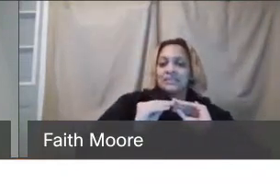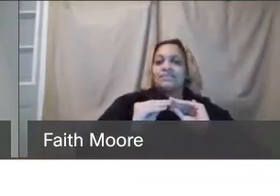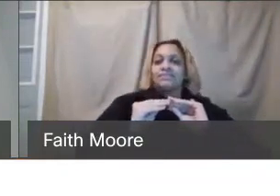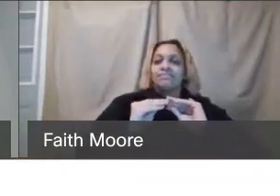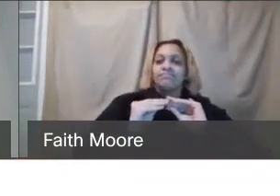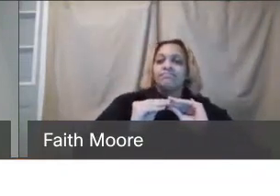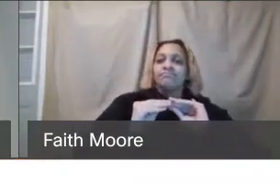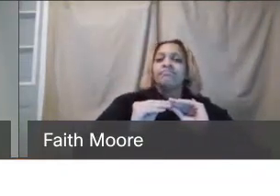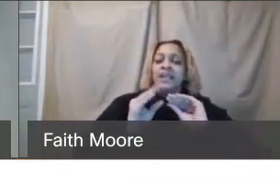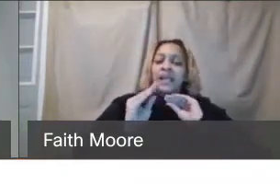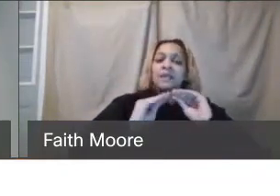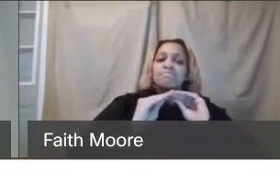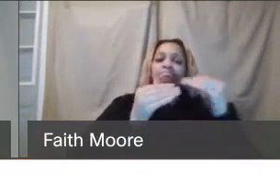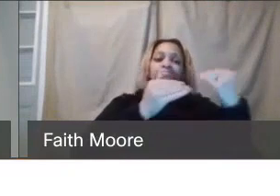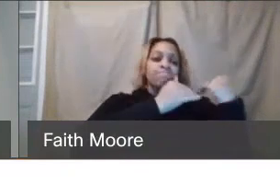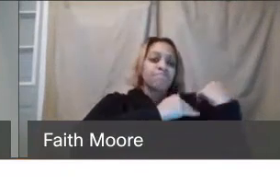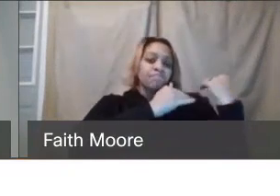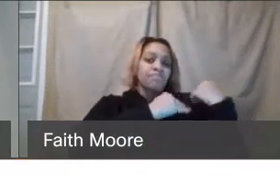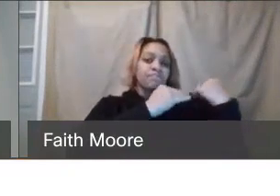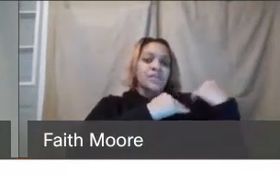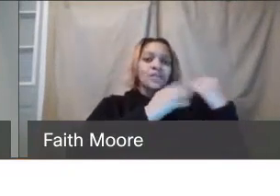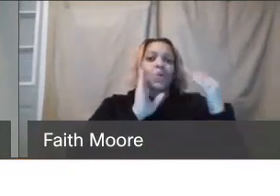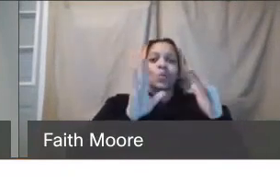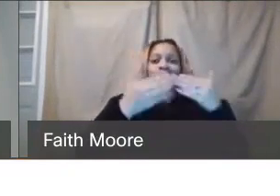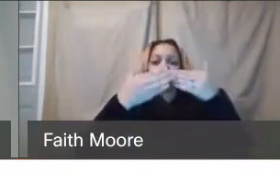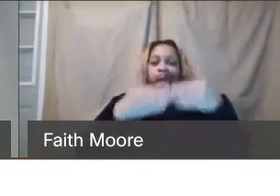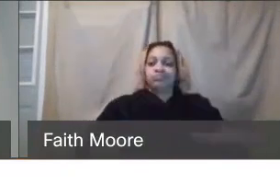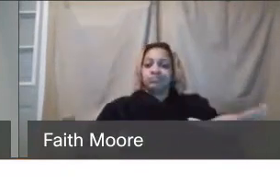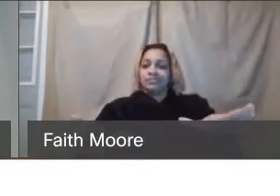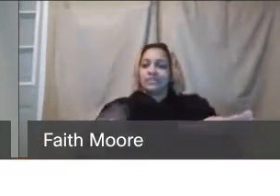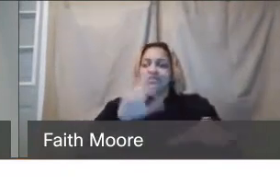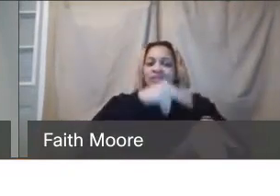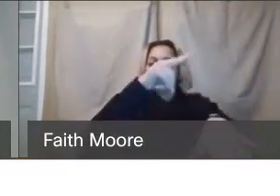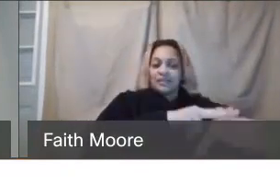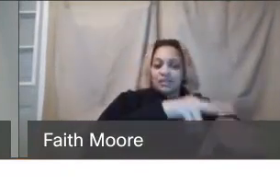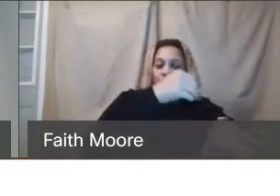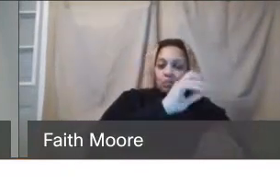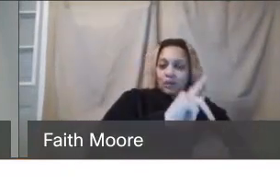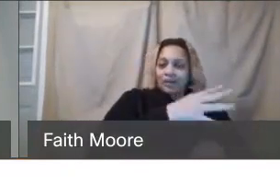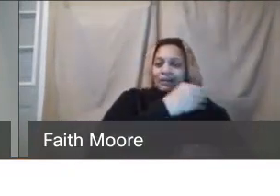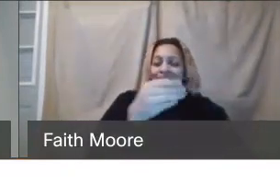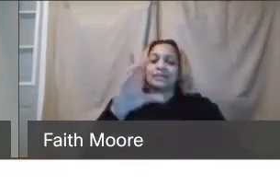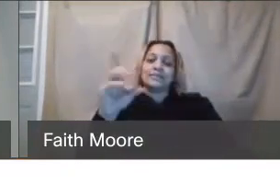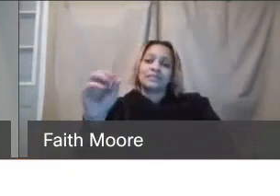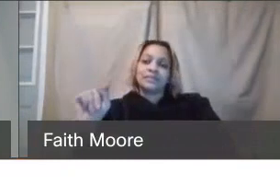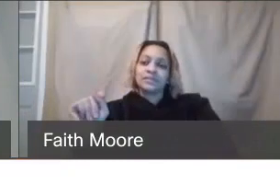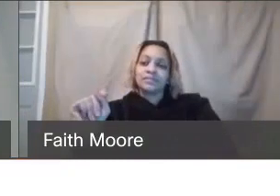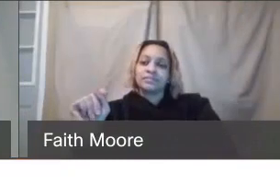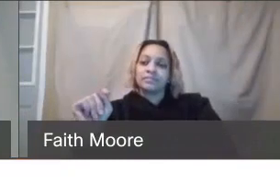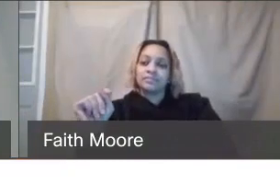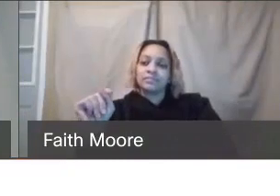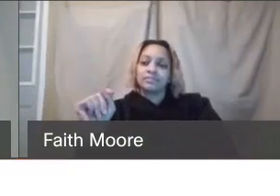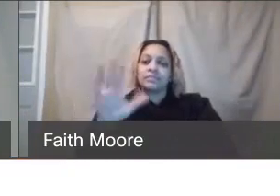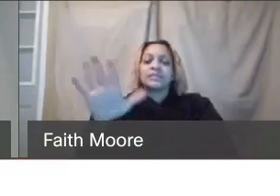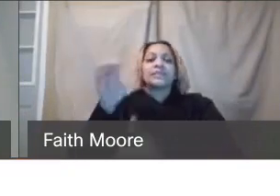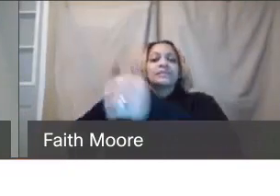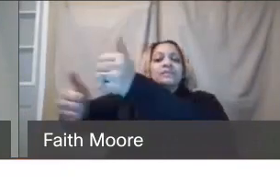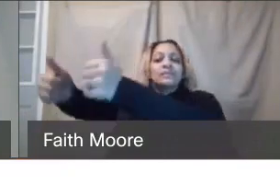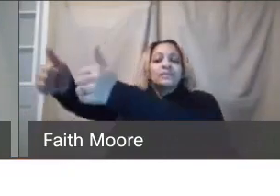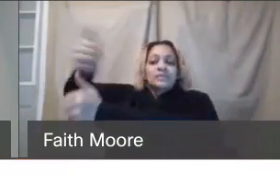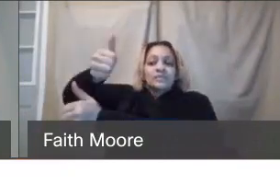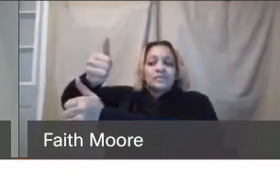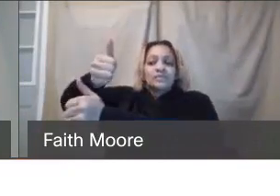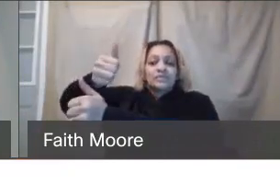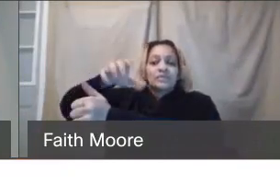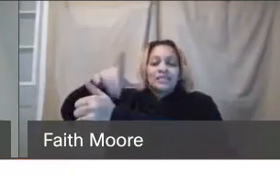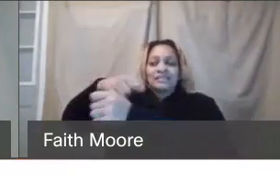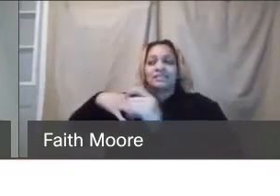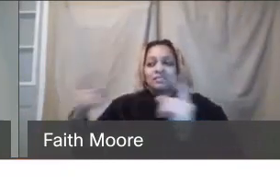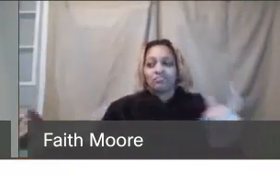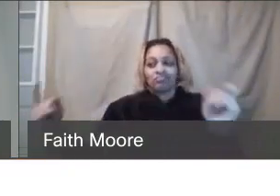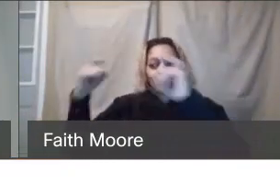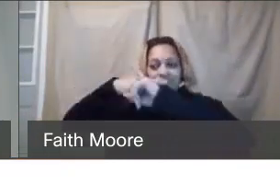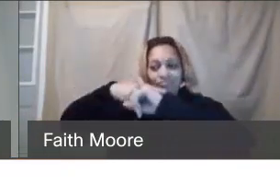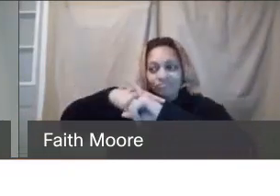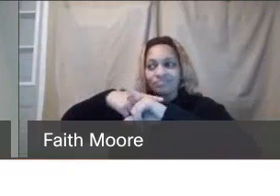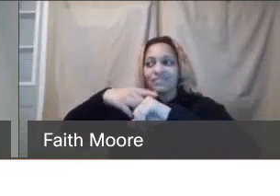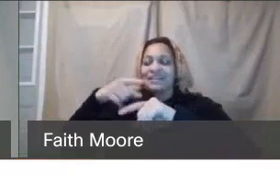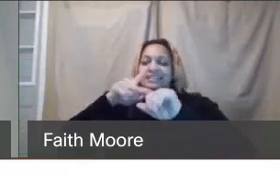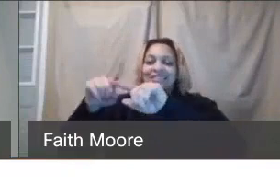Maintenance responsibilities will be codified between the national park service and D dot as a superintendent. Kelly alluded to this as a complex multi jurisdictional area.